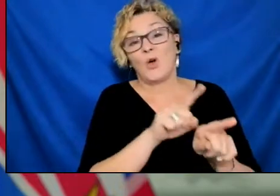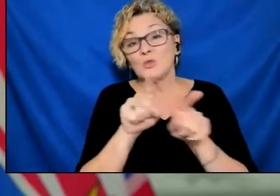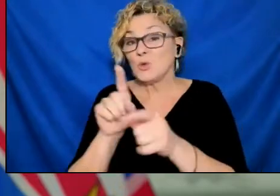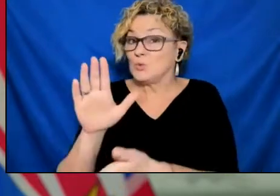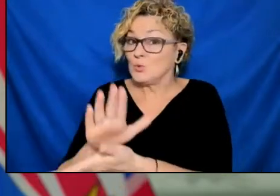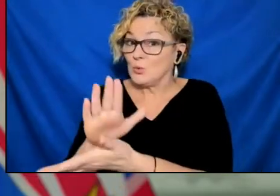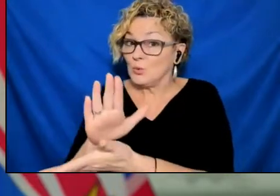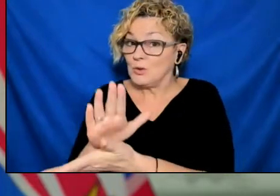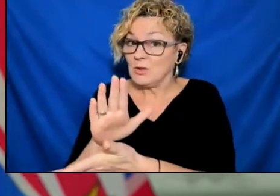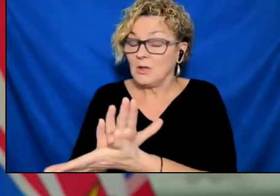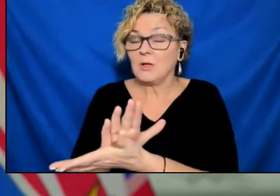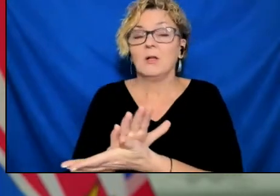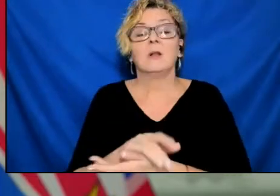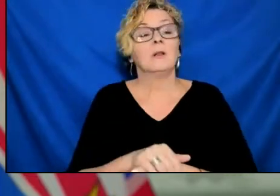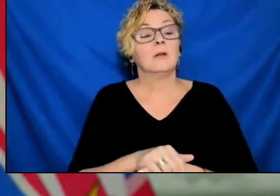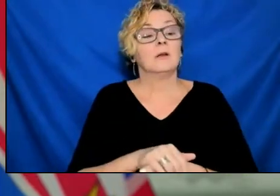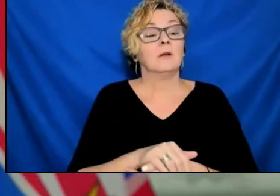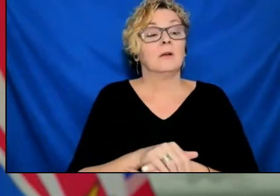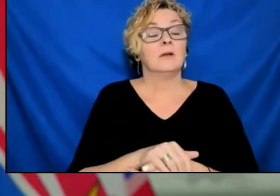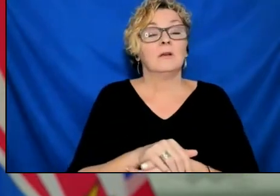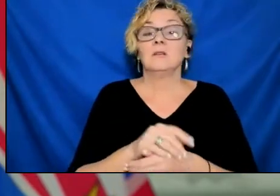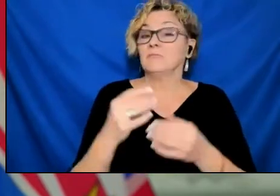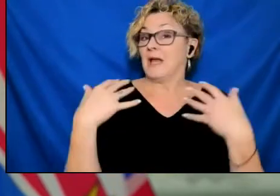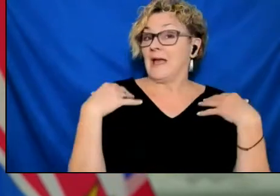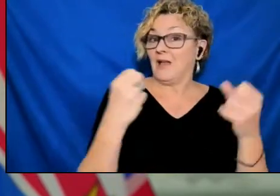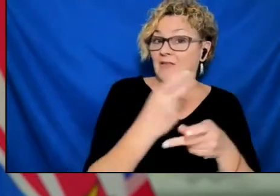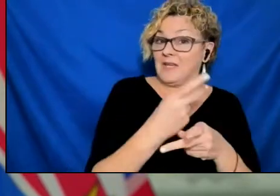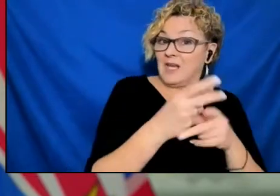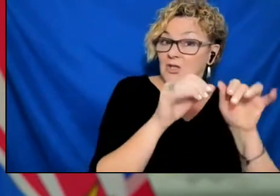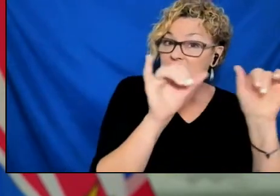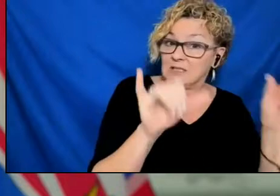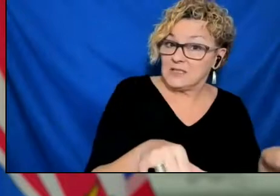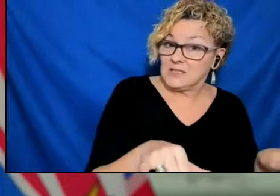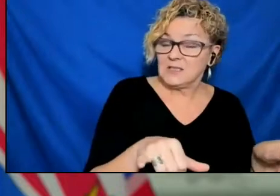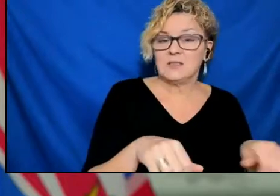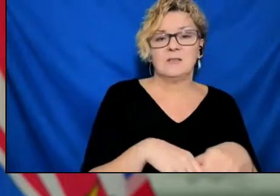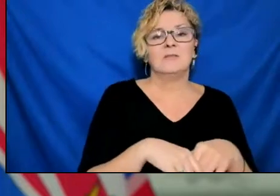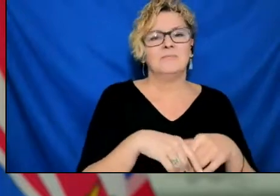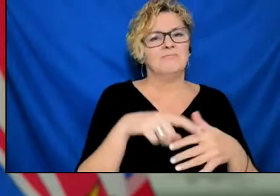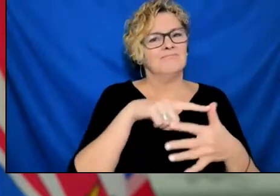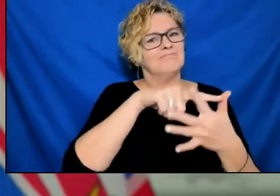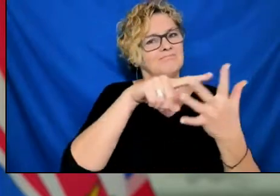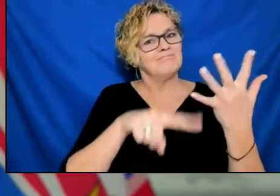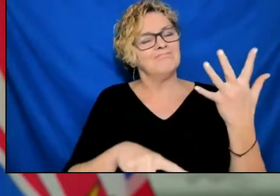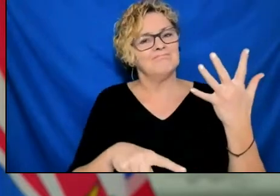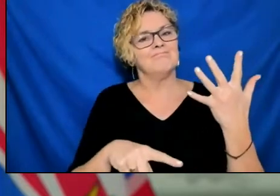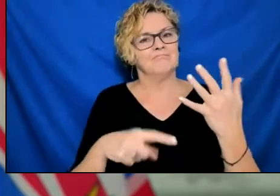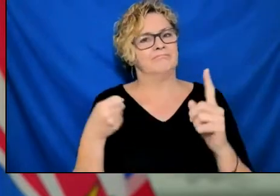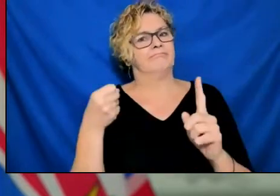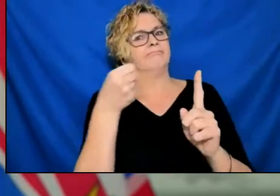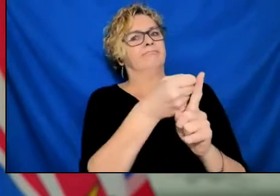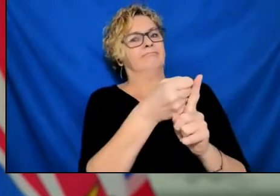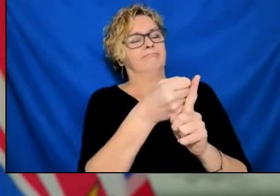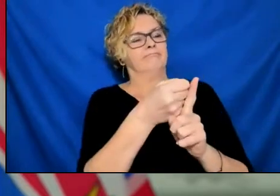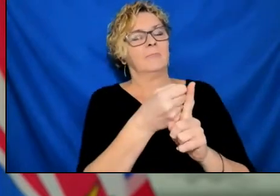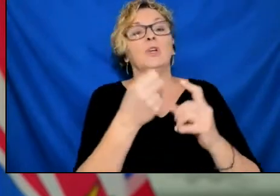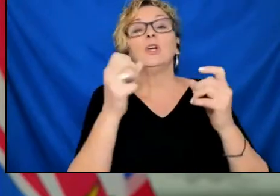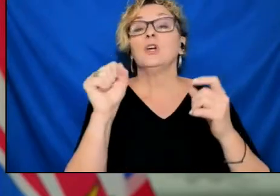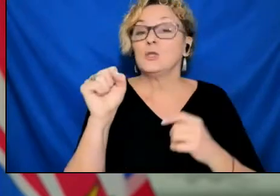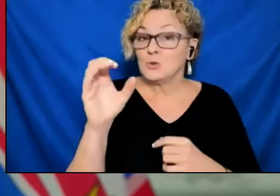what is happening in our communities, and this is affecting our health care system as well as other aspects of our